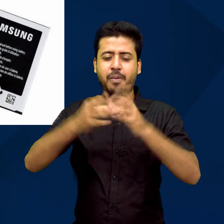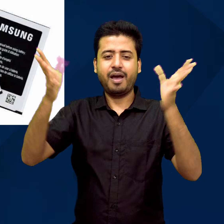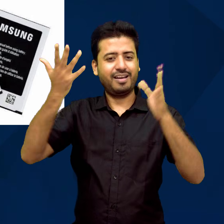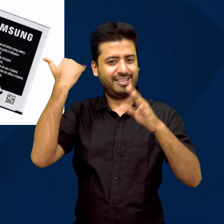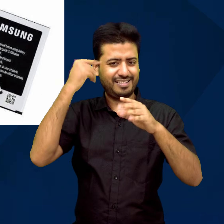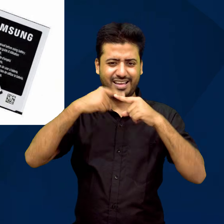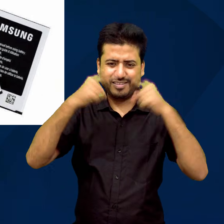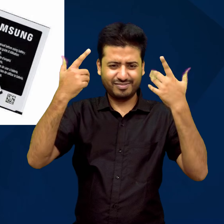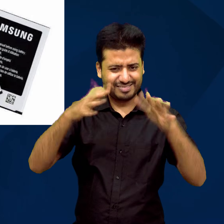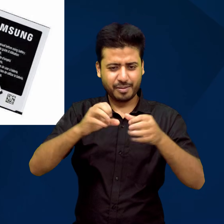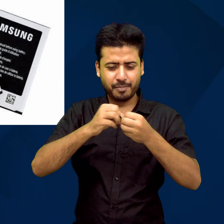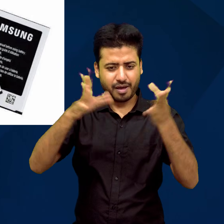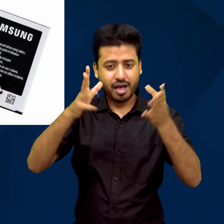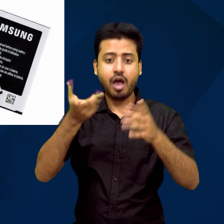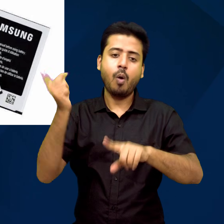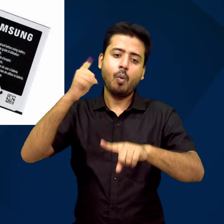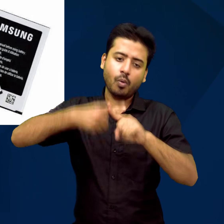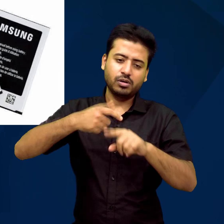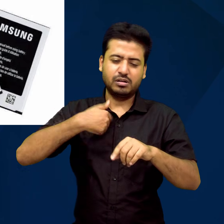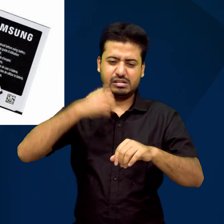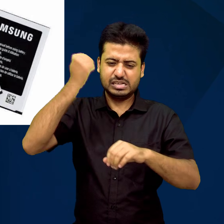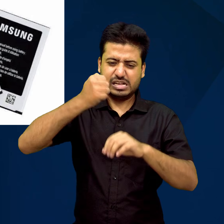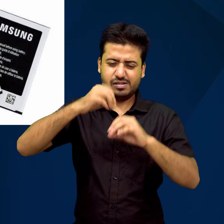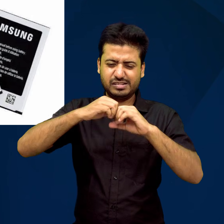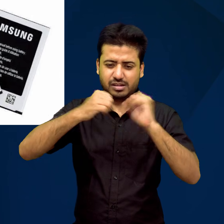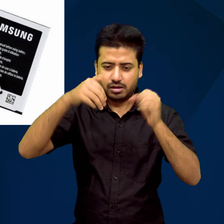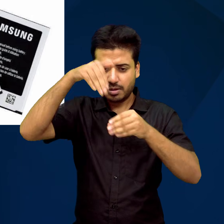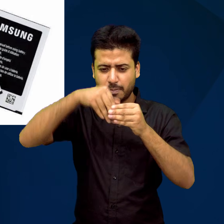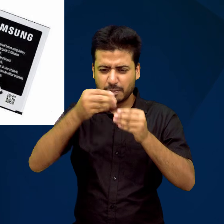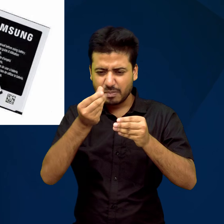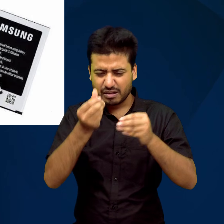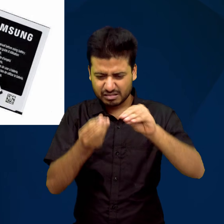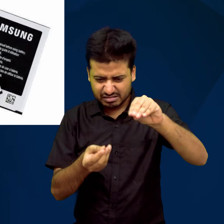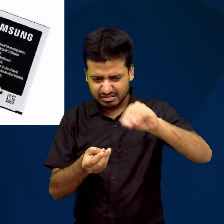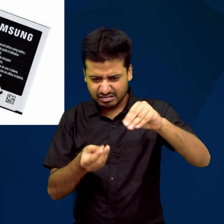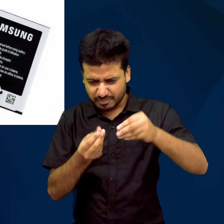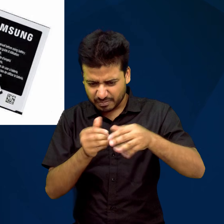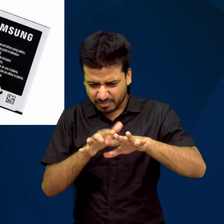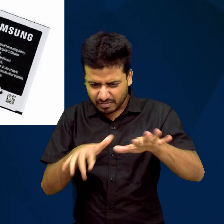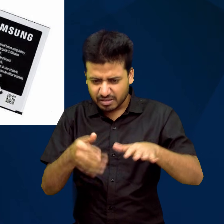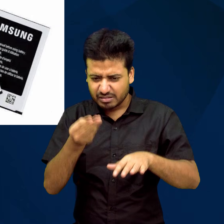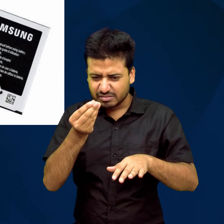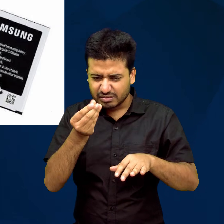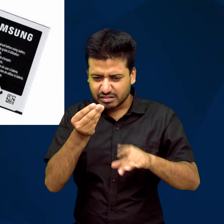the battery is a thick dark paste. This is a precise mixture of manganese dioxide powder,